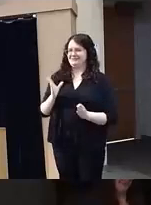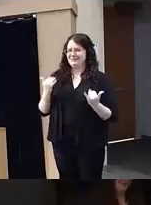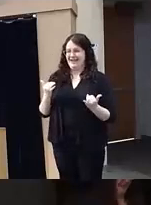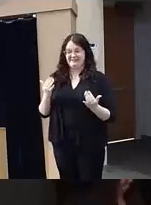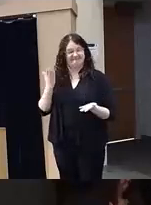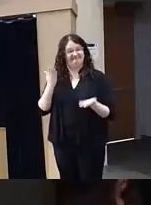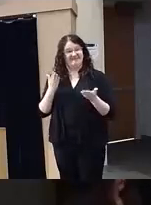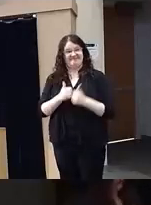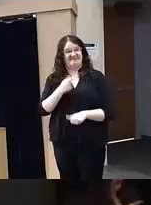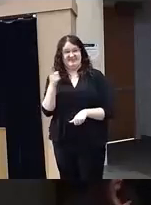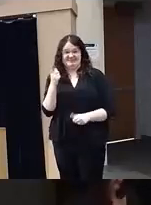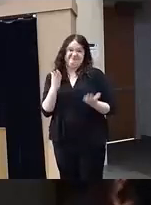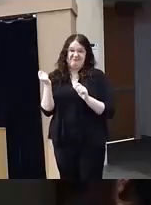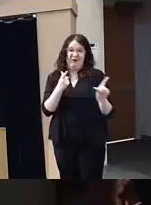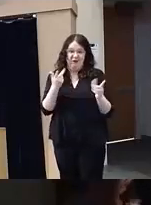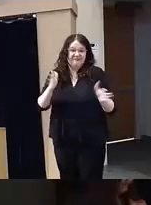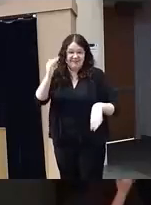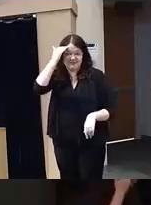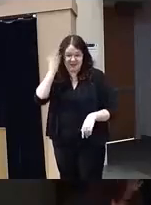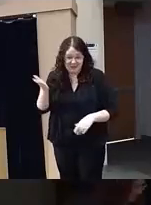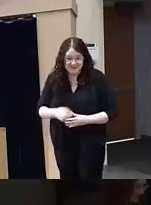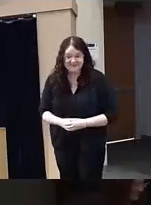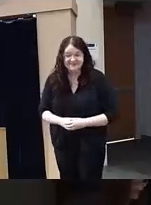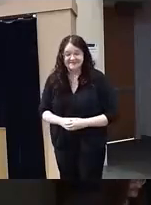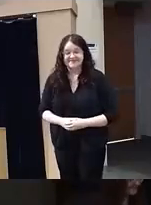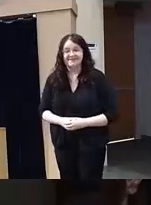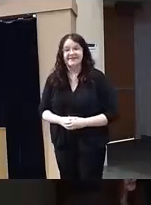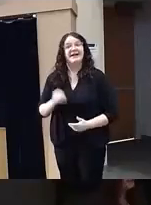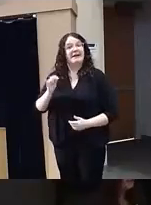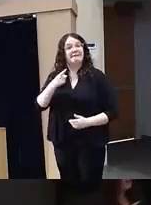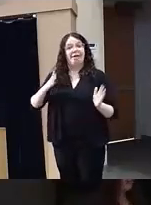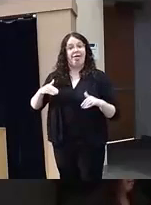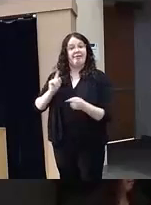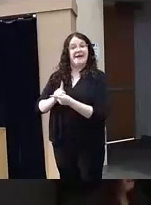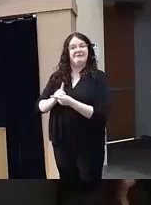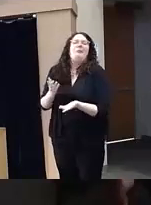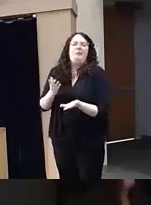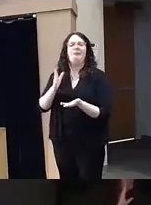to most if not all of you and if not uh that's cool he will be in short order